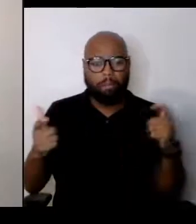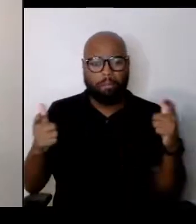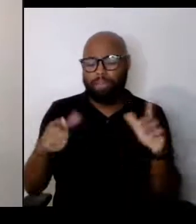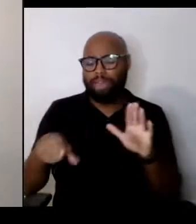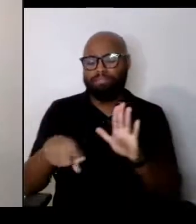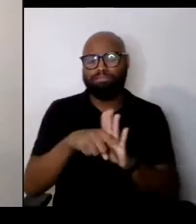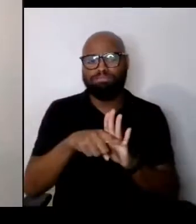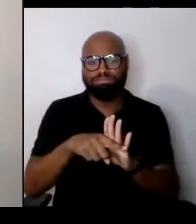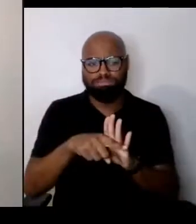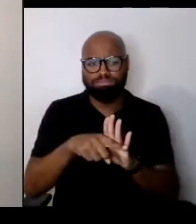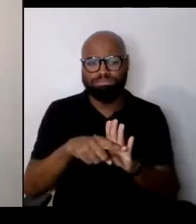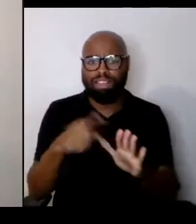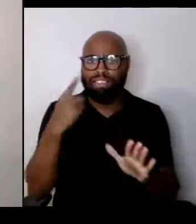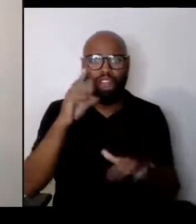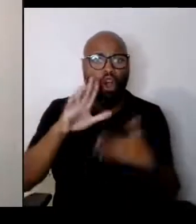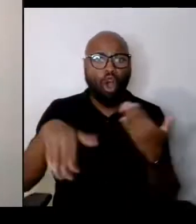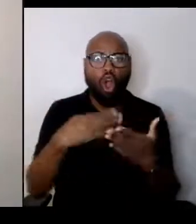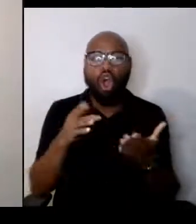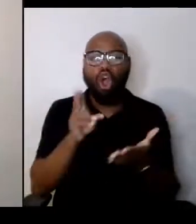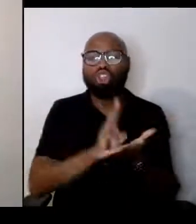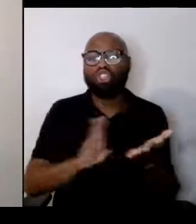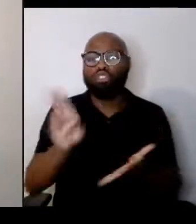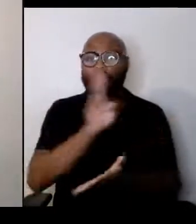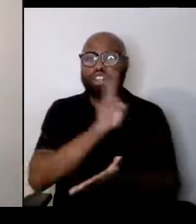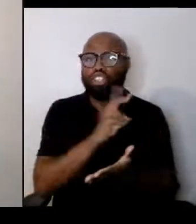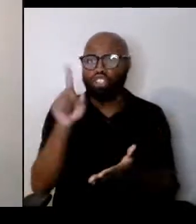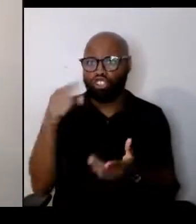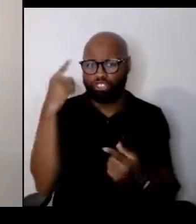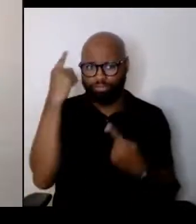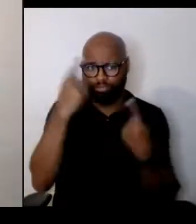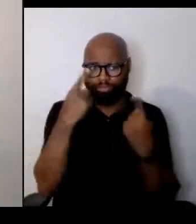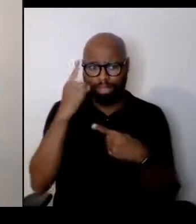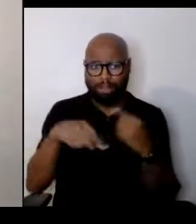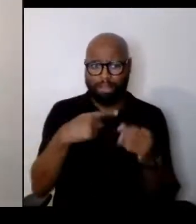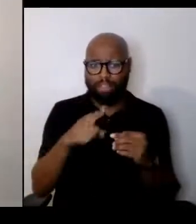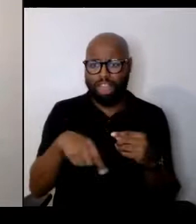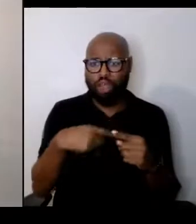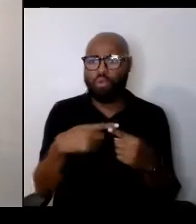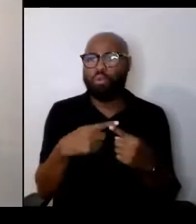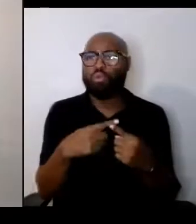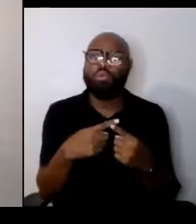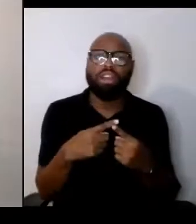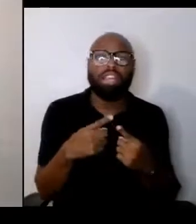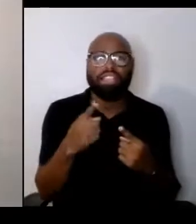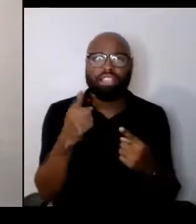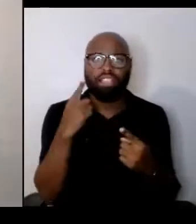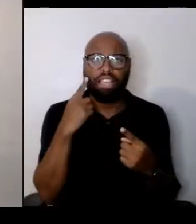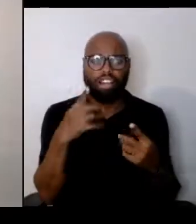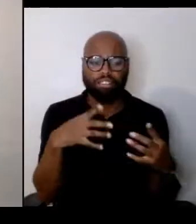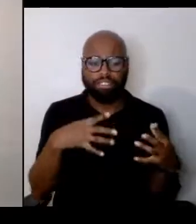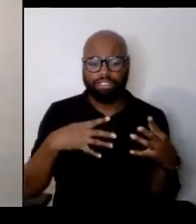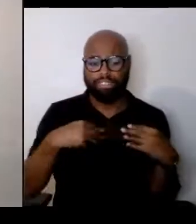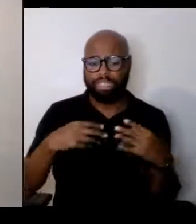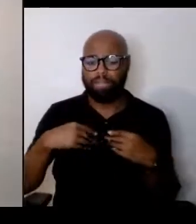should be really taking that into consideration when they're doing these scholarship packages.